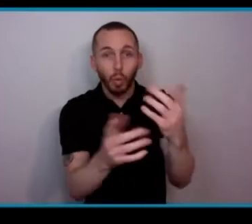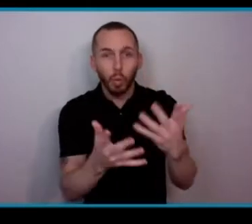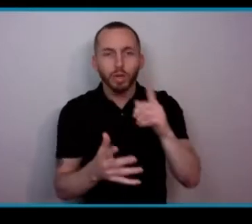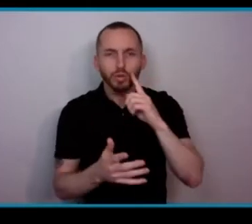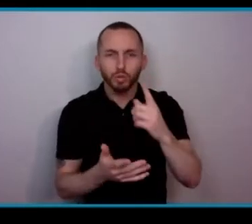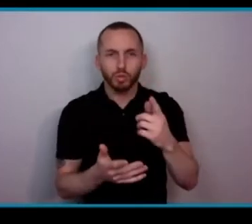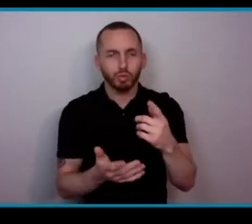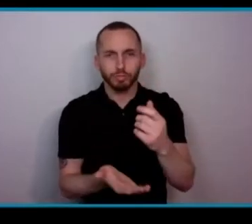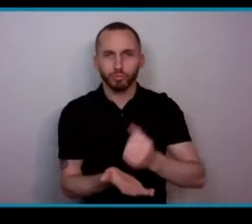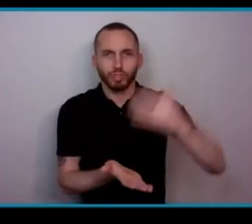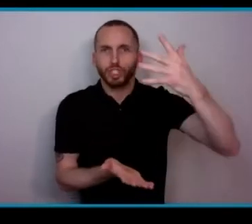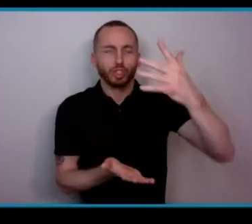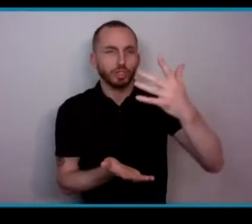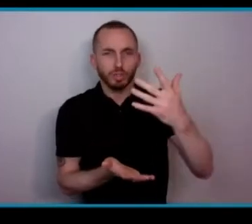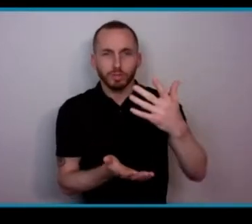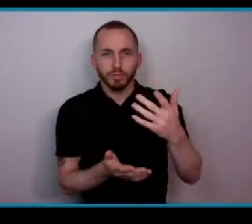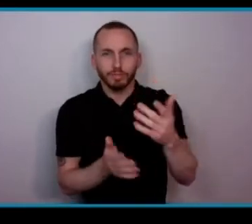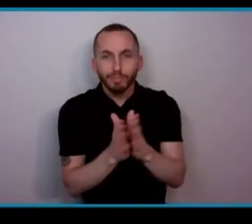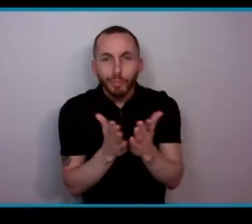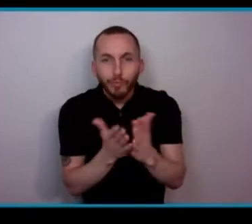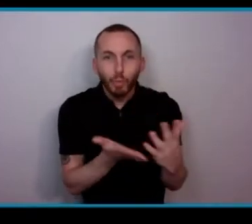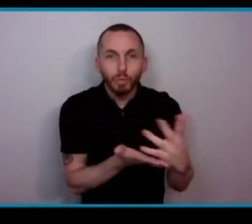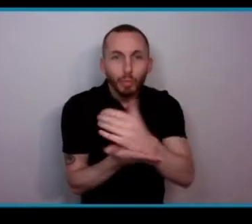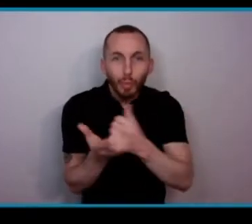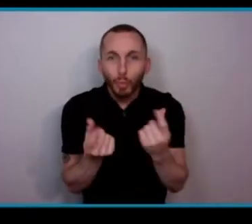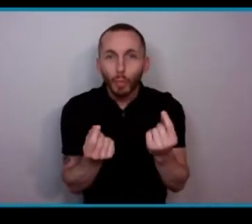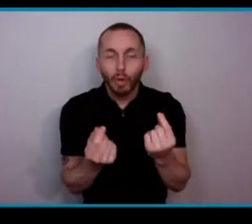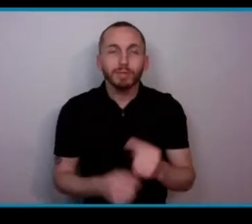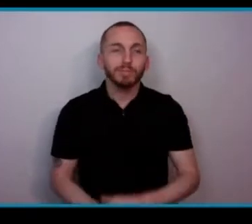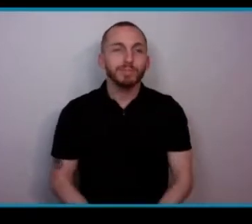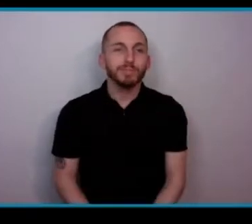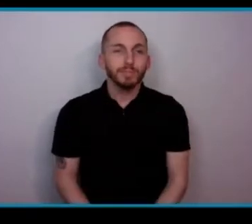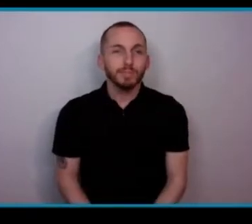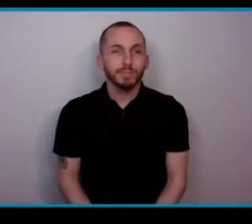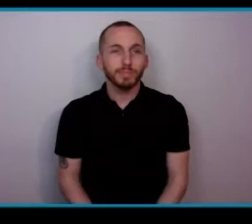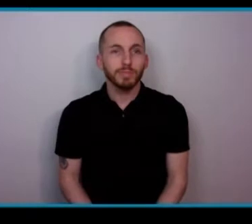studies that may emerge organically at these sites, but also by inviting in experts from